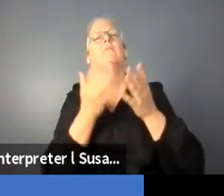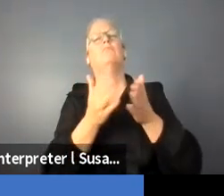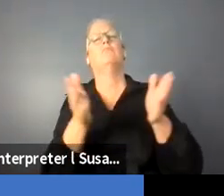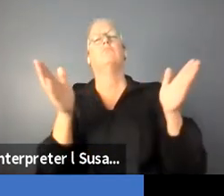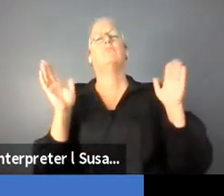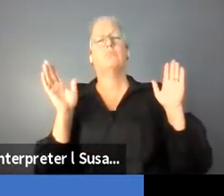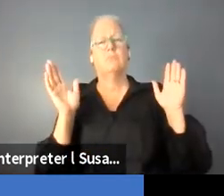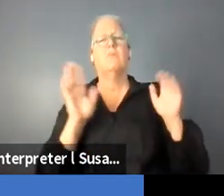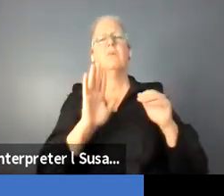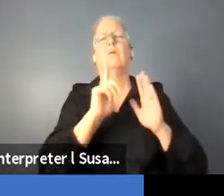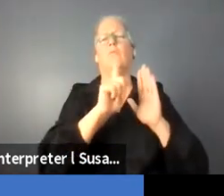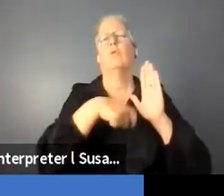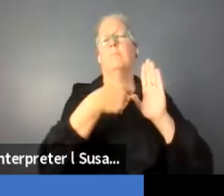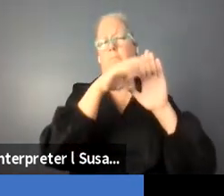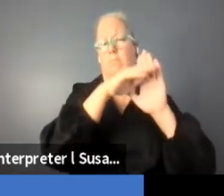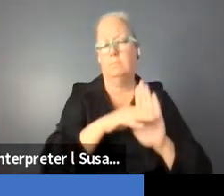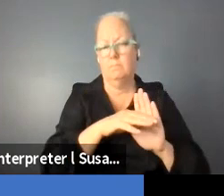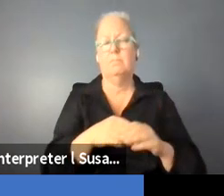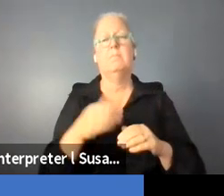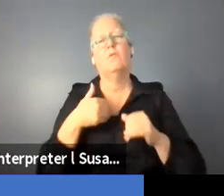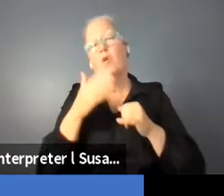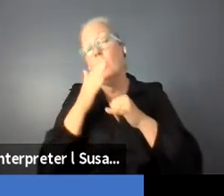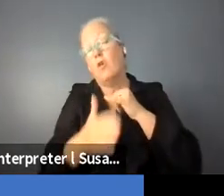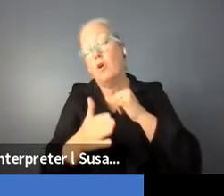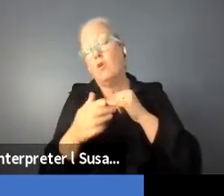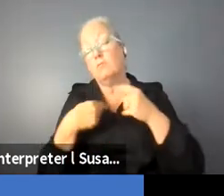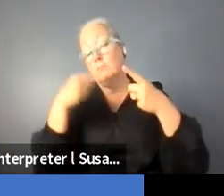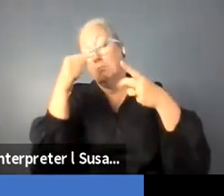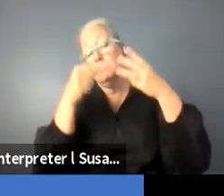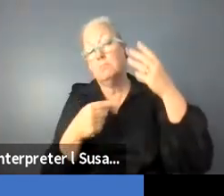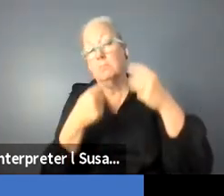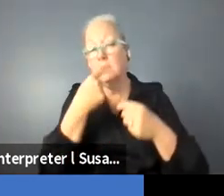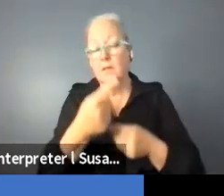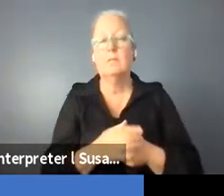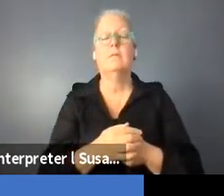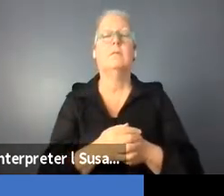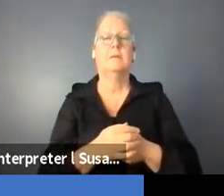Just a final few points. I mean, I think a positive thing is we're seeing signs that in a number of countries